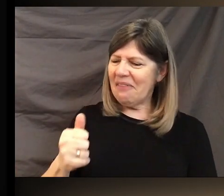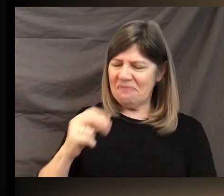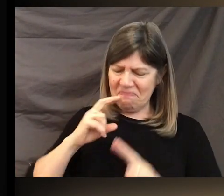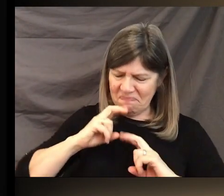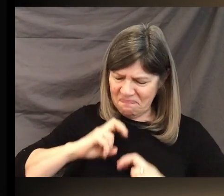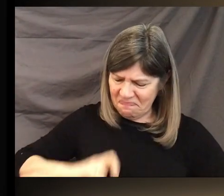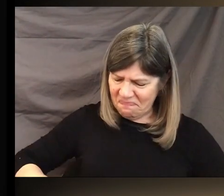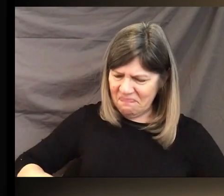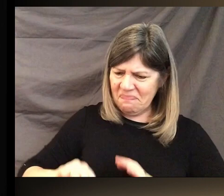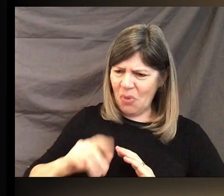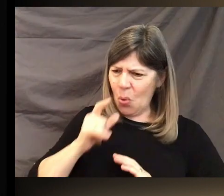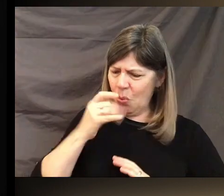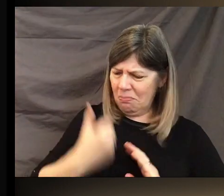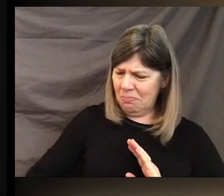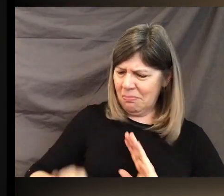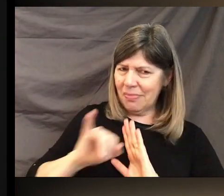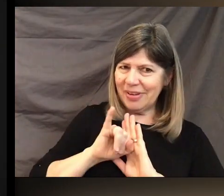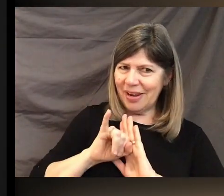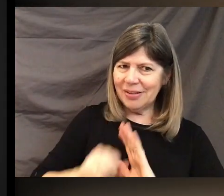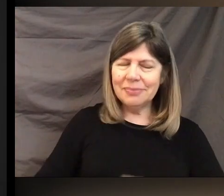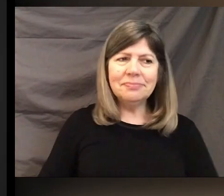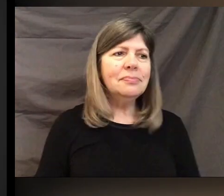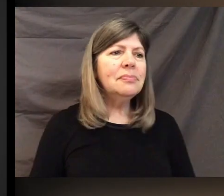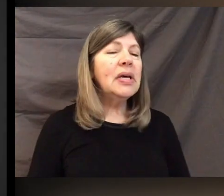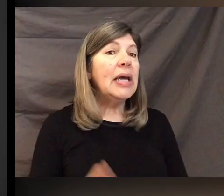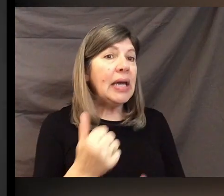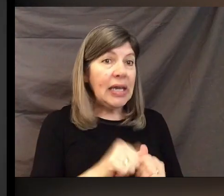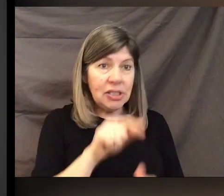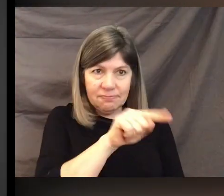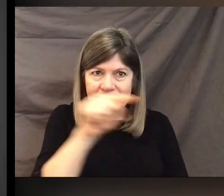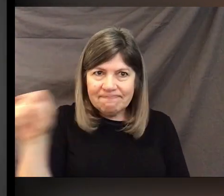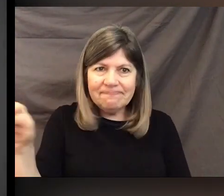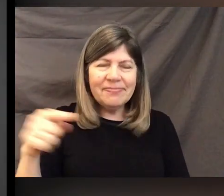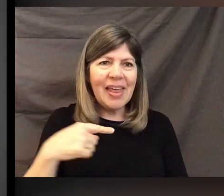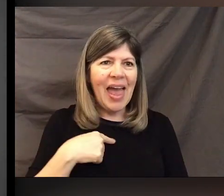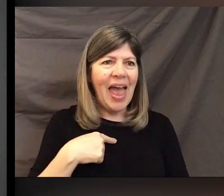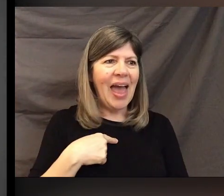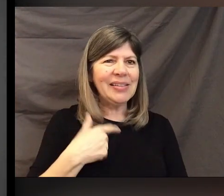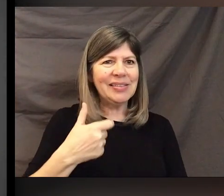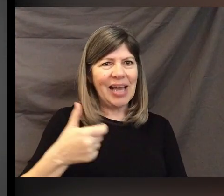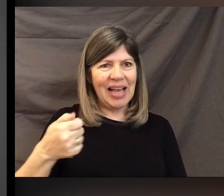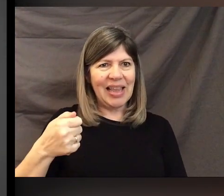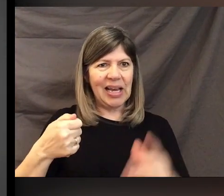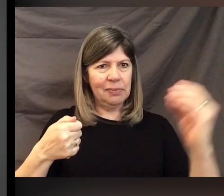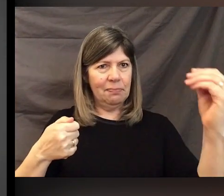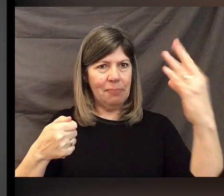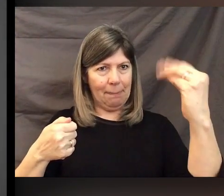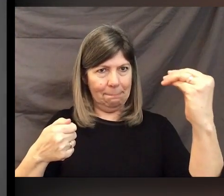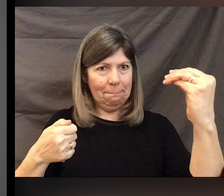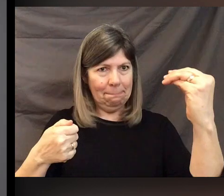Each participant takes a self portrait, with a remote clicker. And then one of their peers directs them in a second portrait.